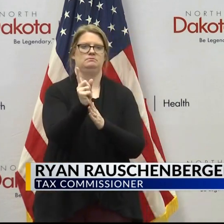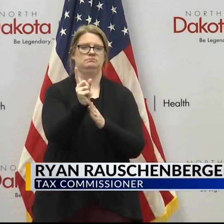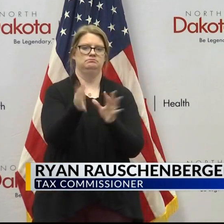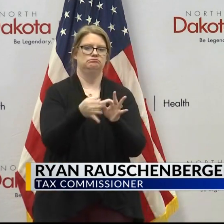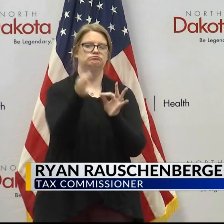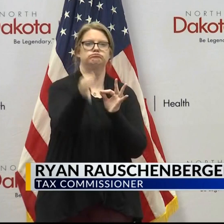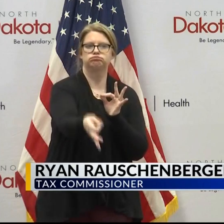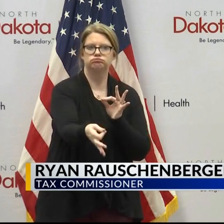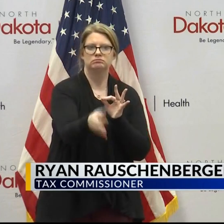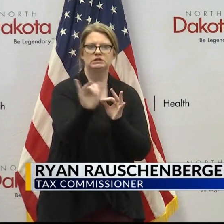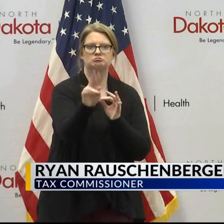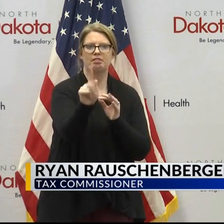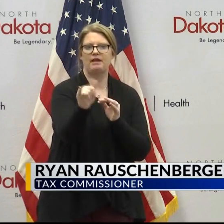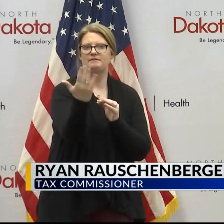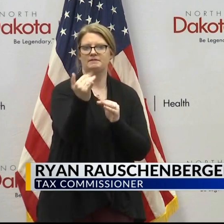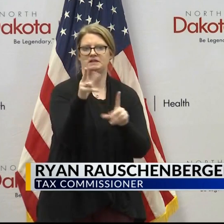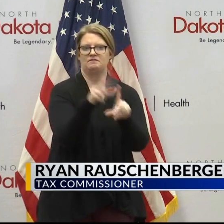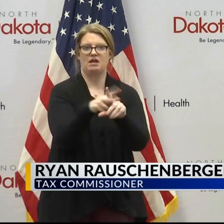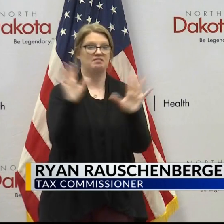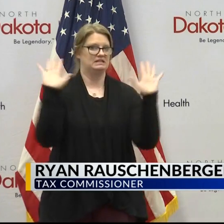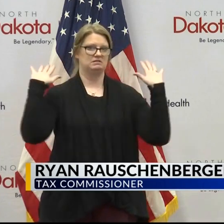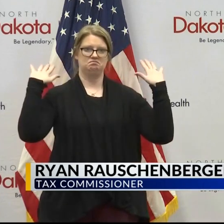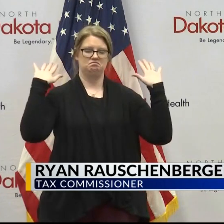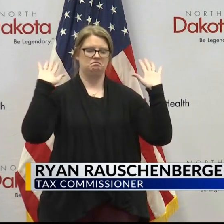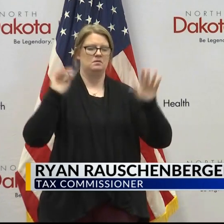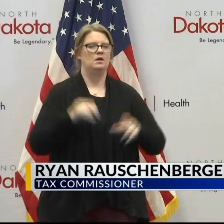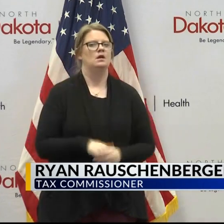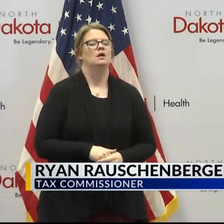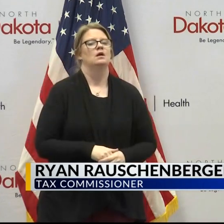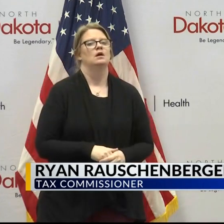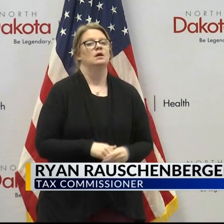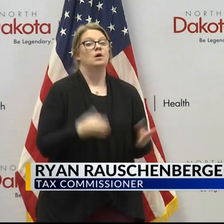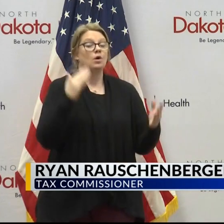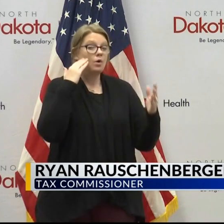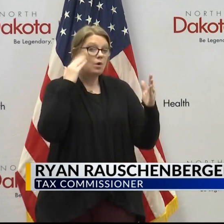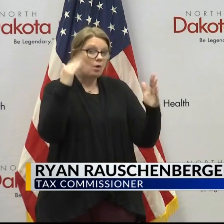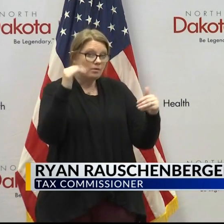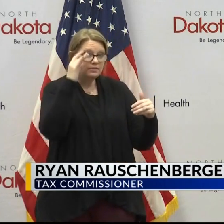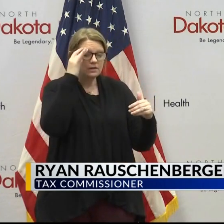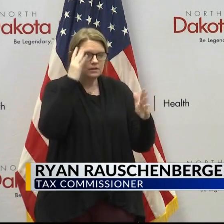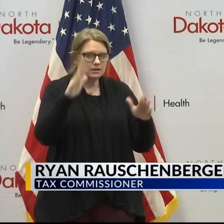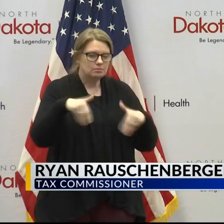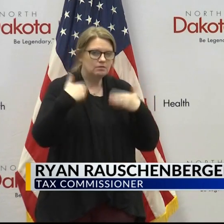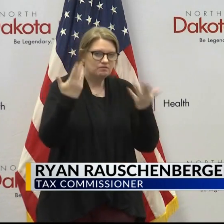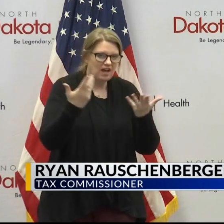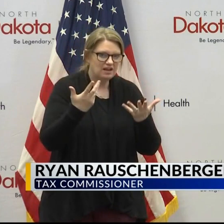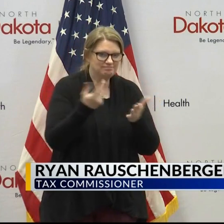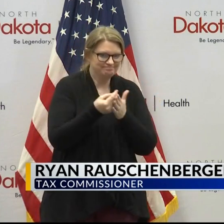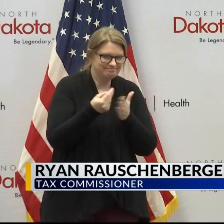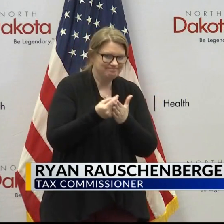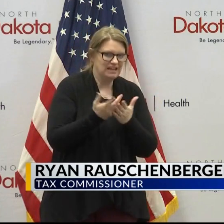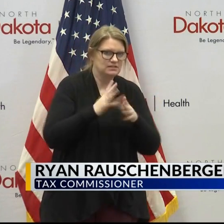THE DECISION TO FOLLOW SUIT AND ALLOW FILERS TO WAIT TO FILE THEIR INCOME TAX RETURN AND PAY UNTIL JULY 15 THIS YEAR WITHOUT ANY FEAR OF PENALTY AND INTEREST. THERE IS NO NEED TO CONTACT OUR OFFICE TO RECEIVE THIS BENEFIT